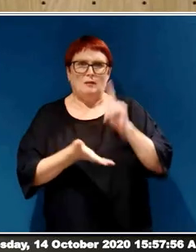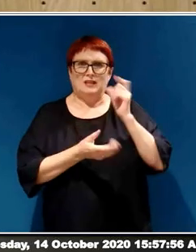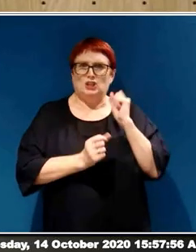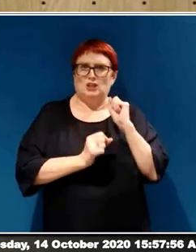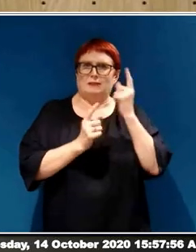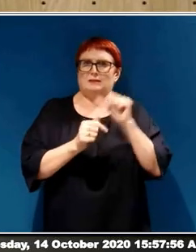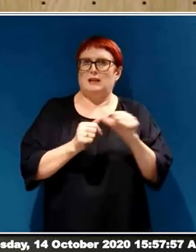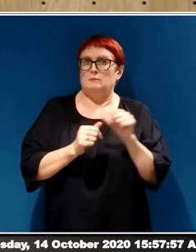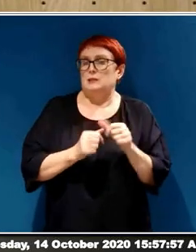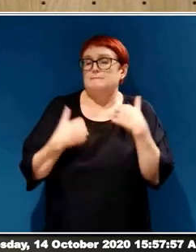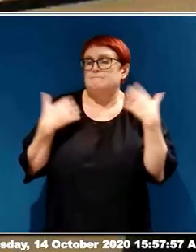Commissioners.